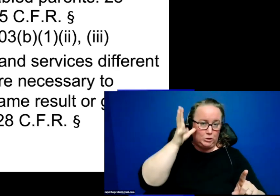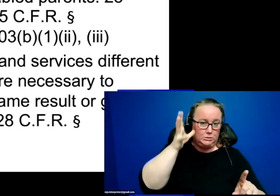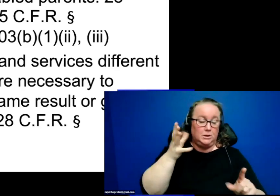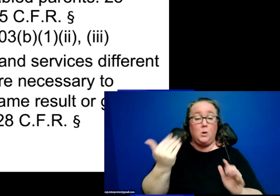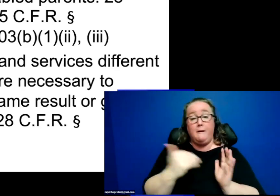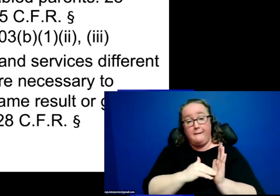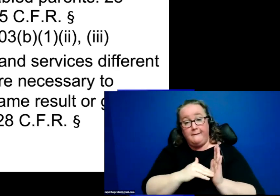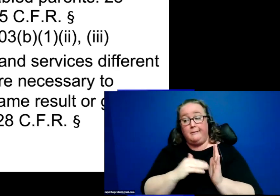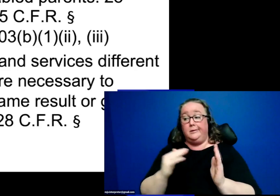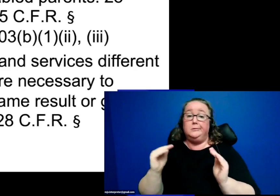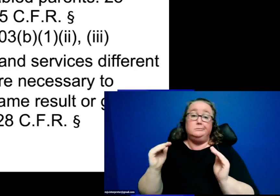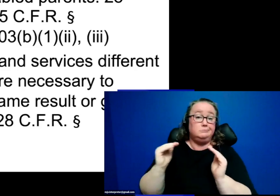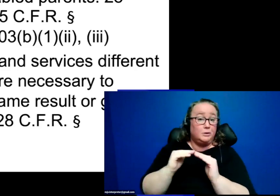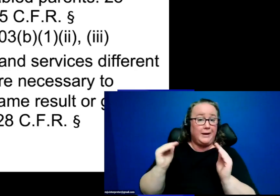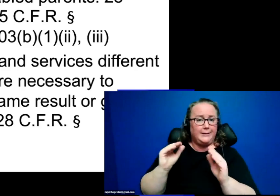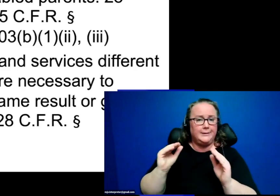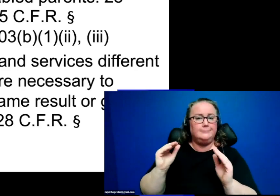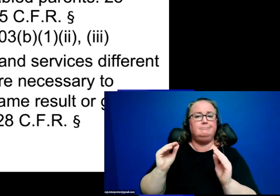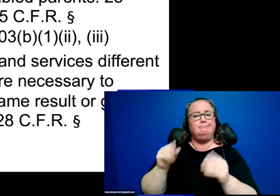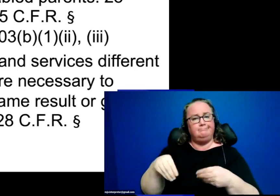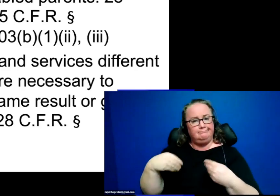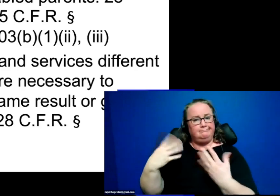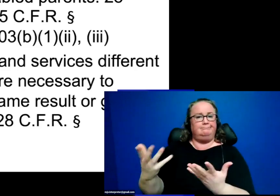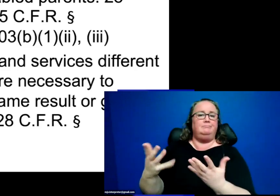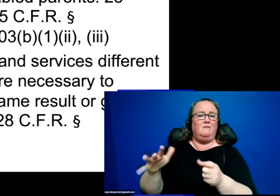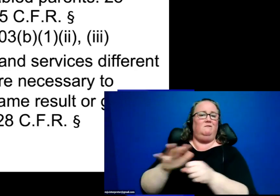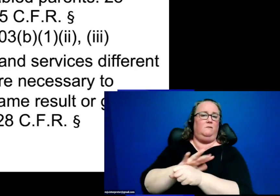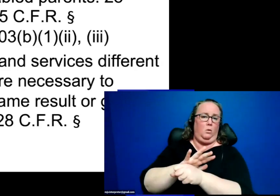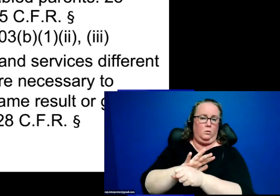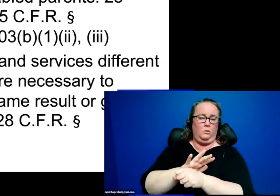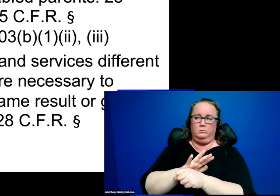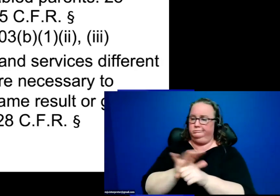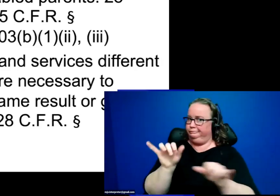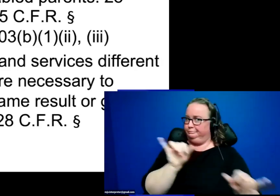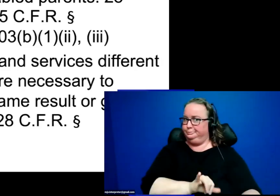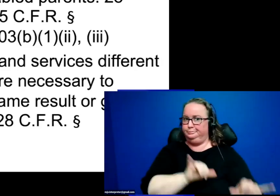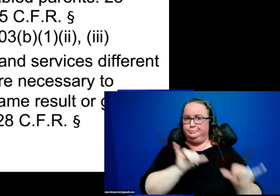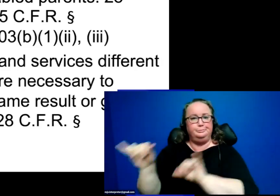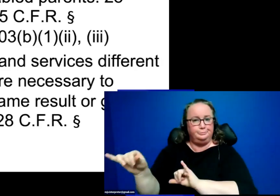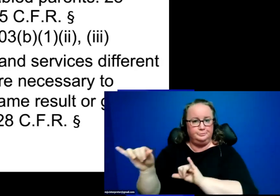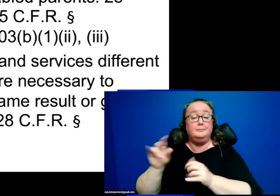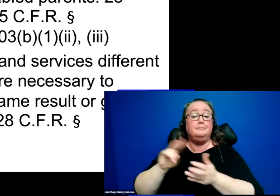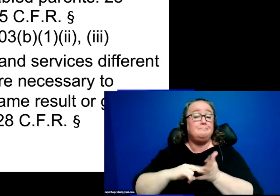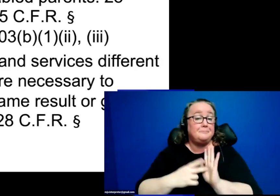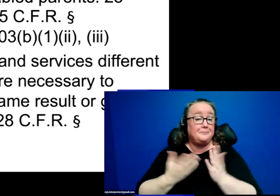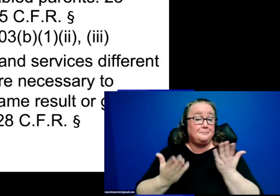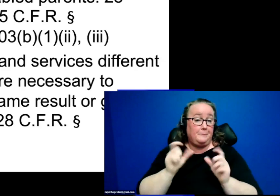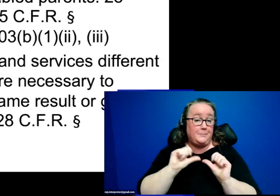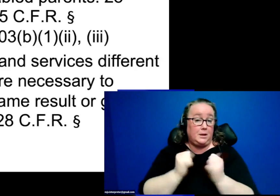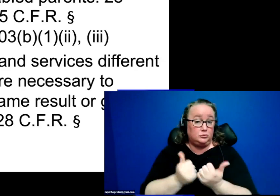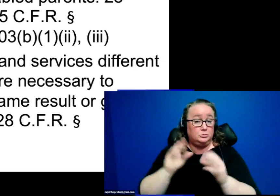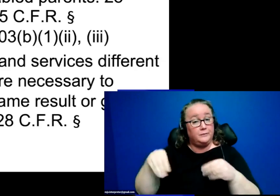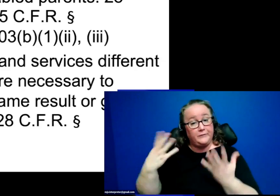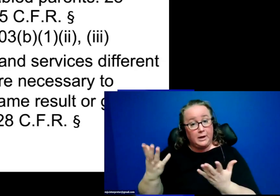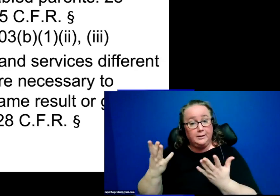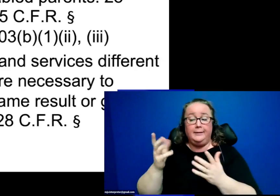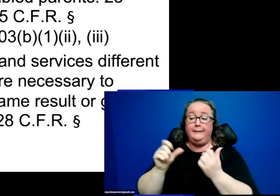that equal opportunity, that full opportunity, and this can require that the agency provide any type of aids, benefits,